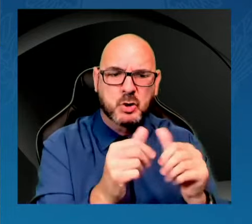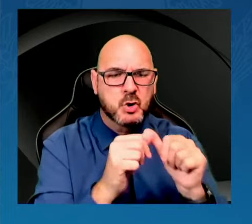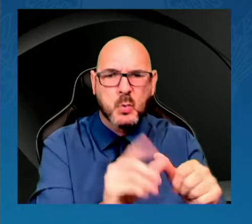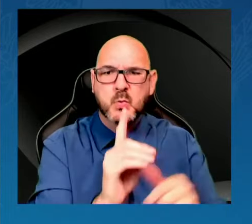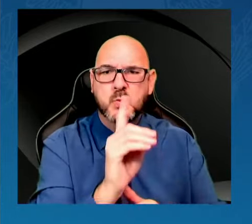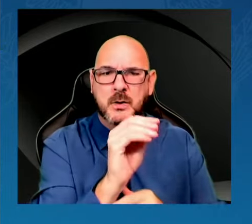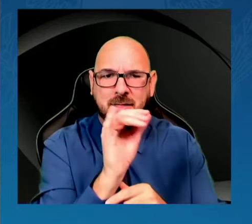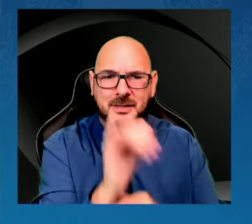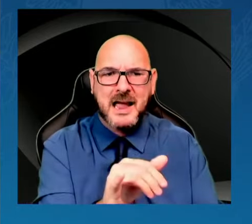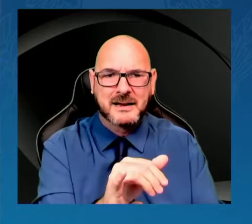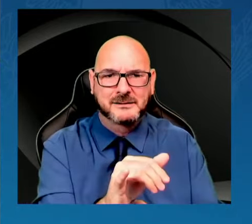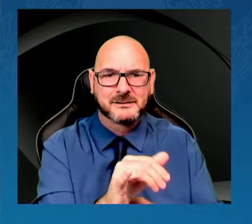Representative Pettersen: Thank you, Madam Vice President.